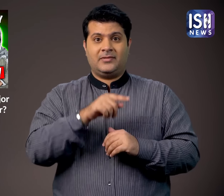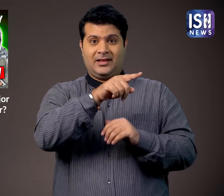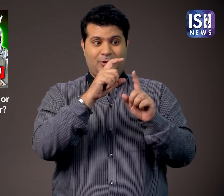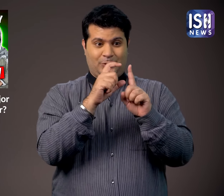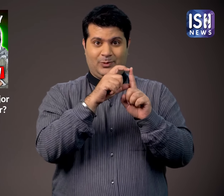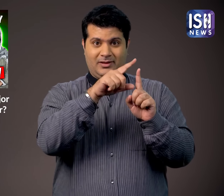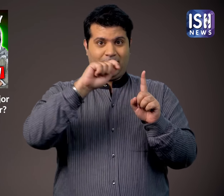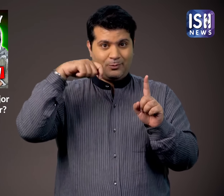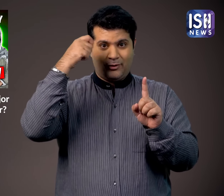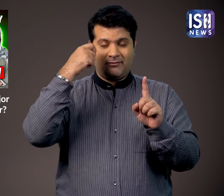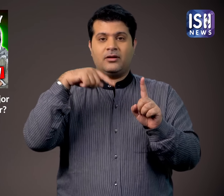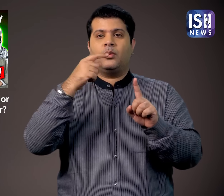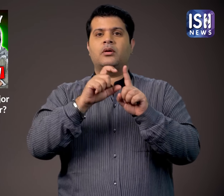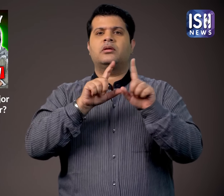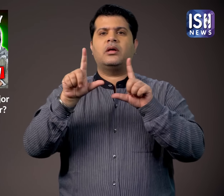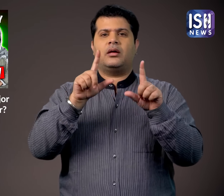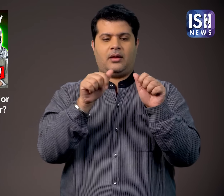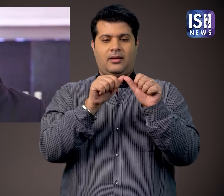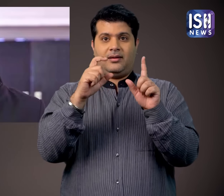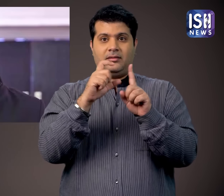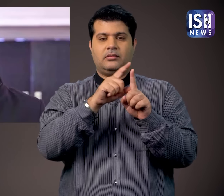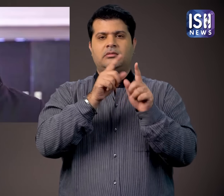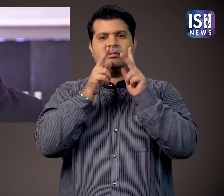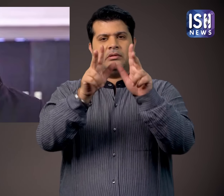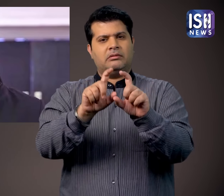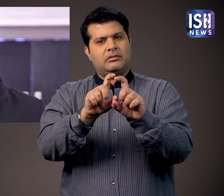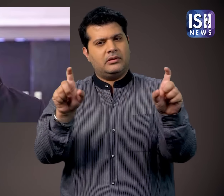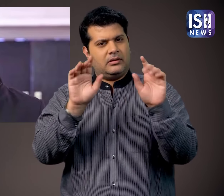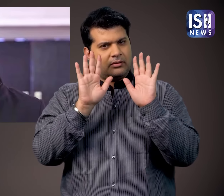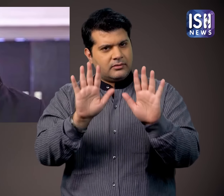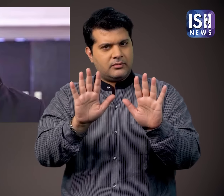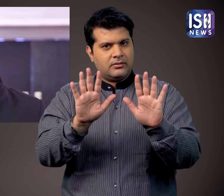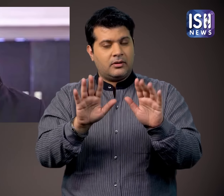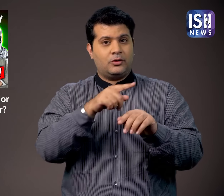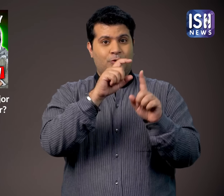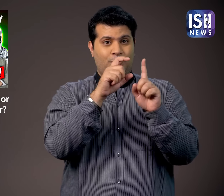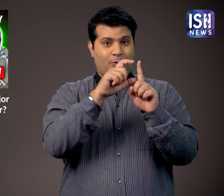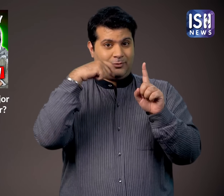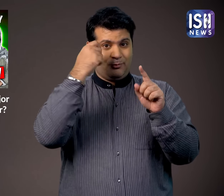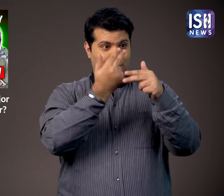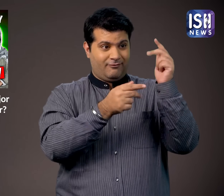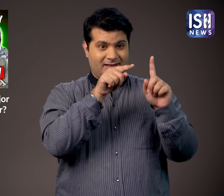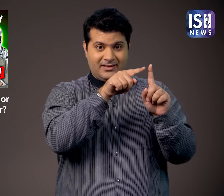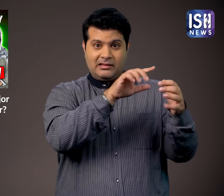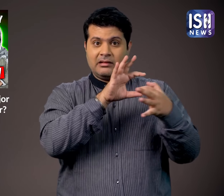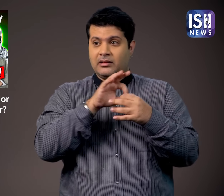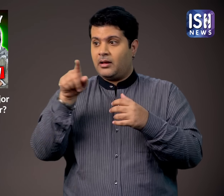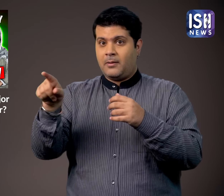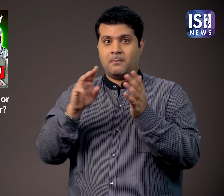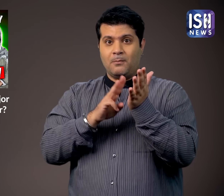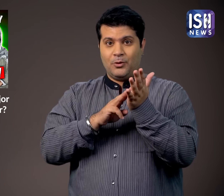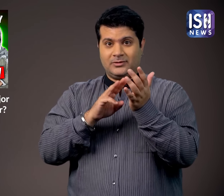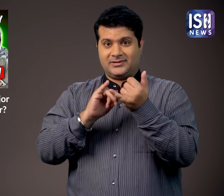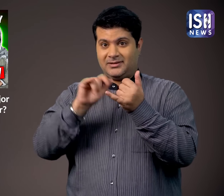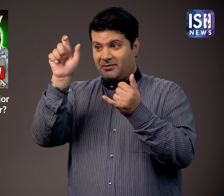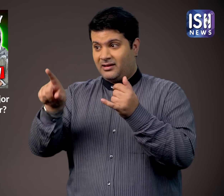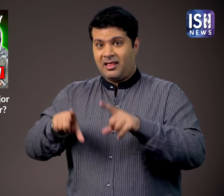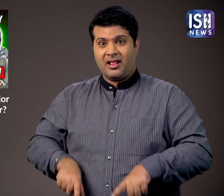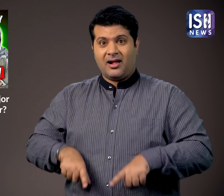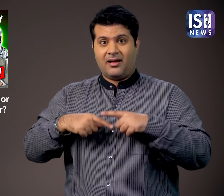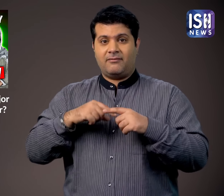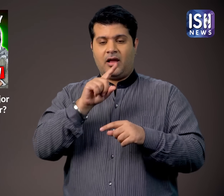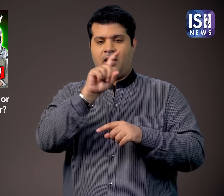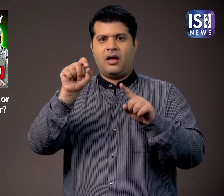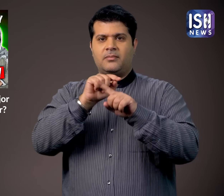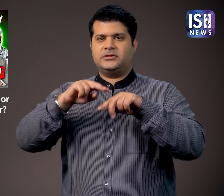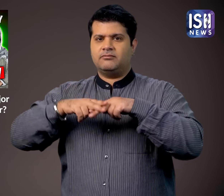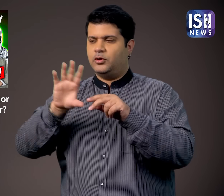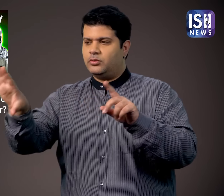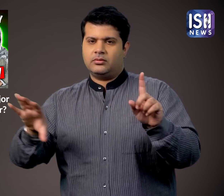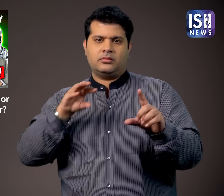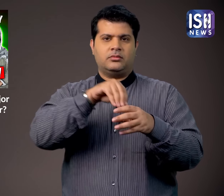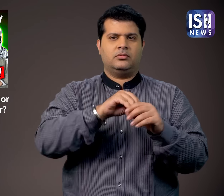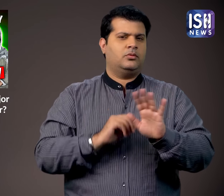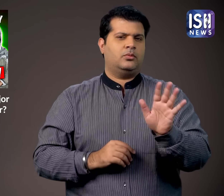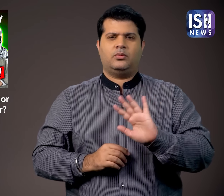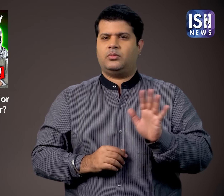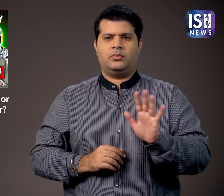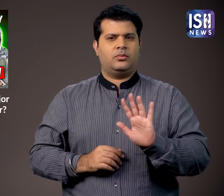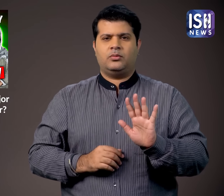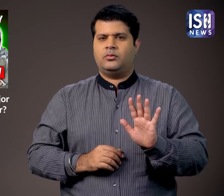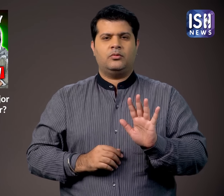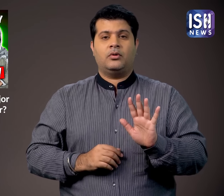Director Aditya Dhar clearly denied any complete connection between Dhurandhar and Major Sharma’s life.